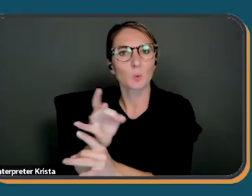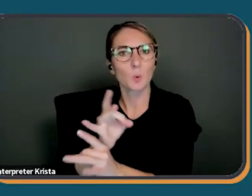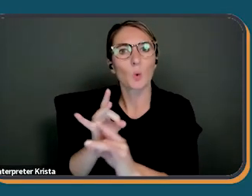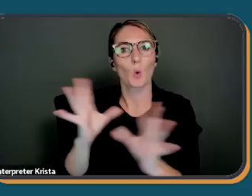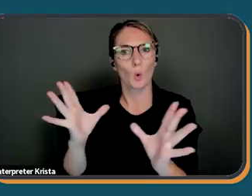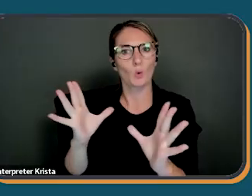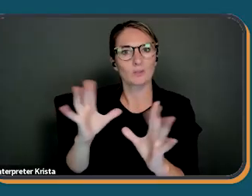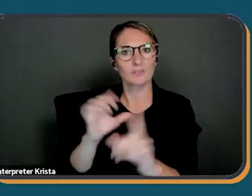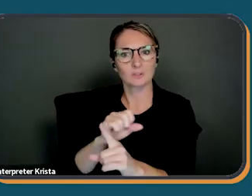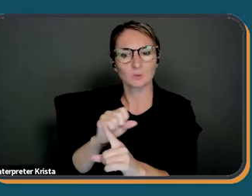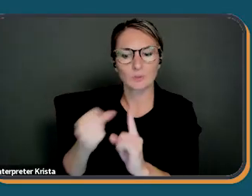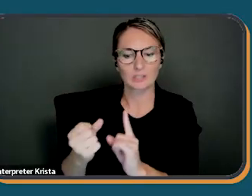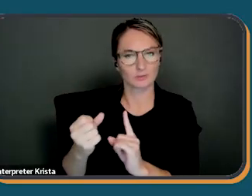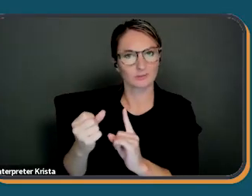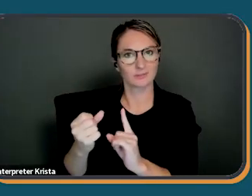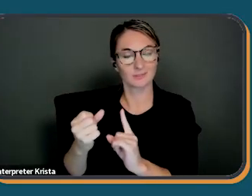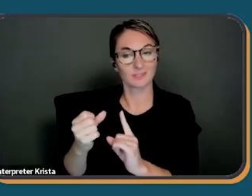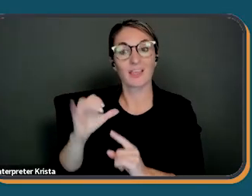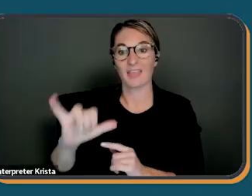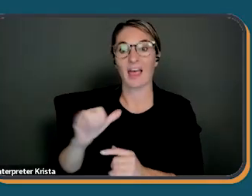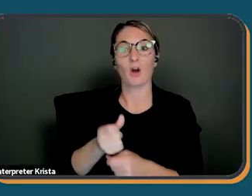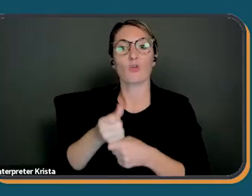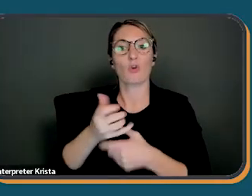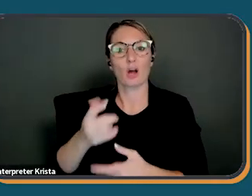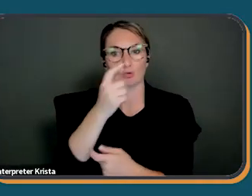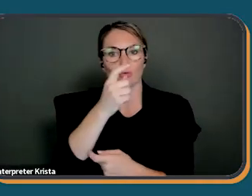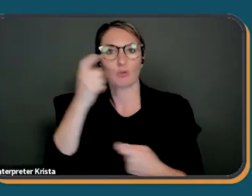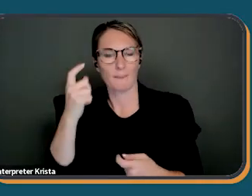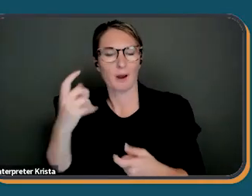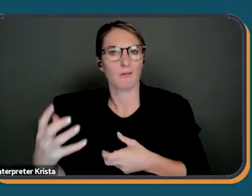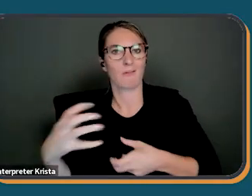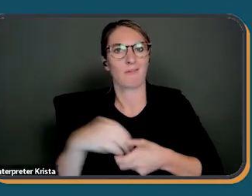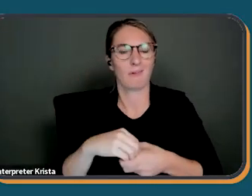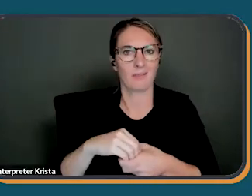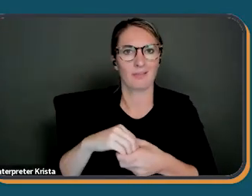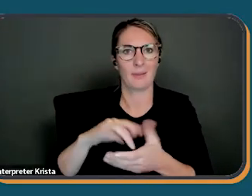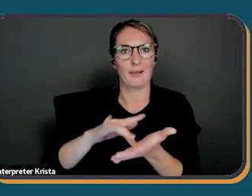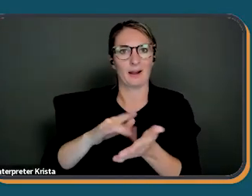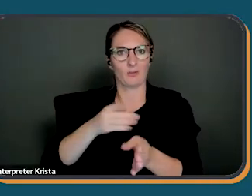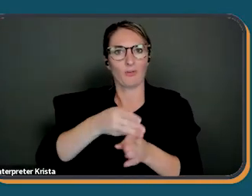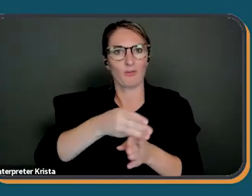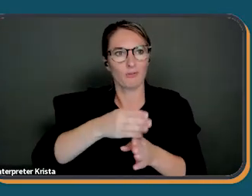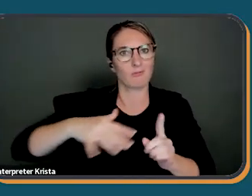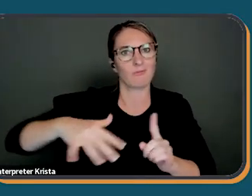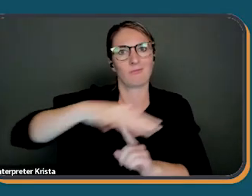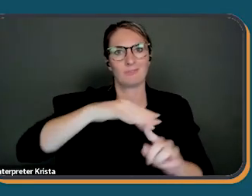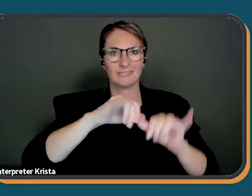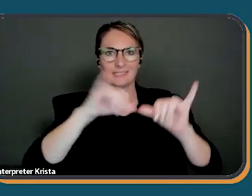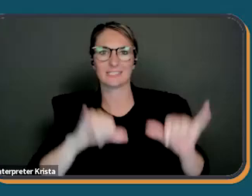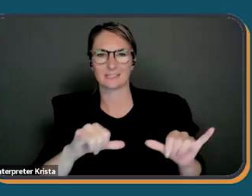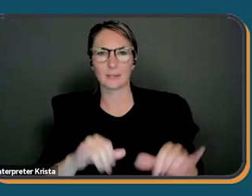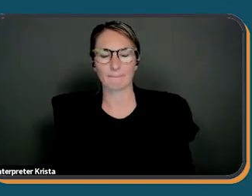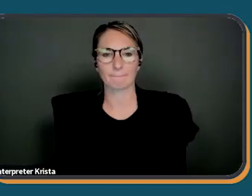to incidences within the medical system.